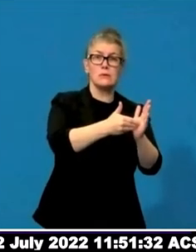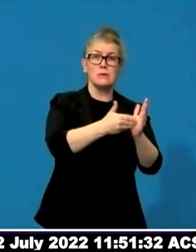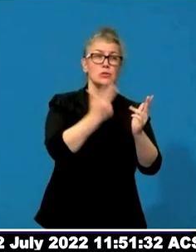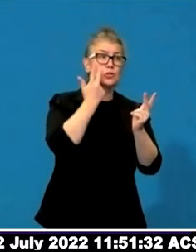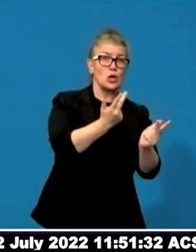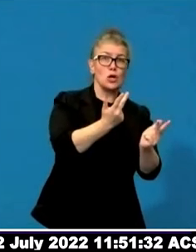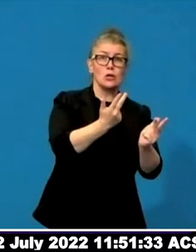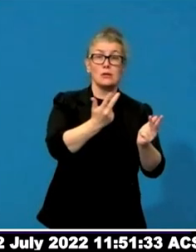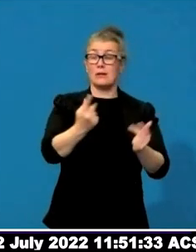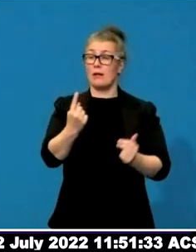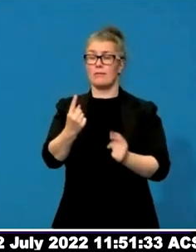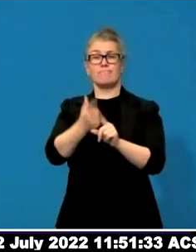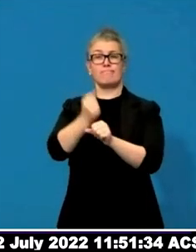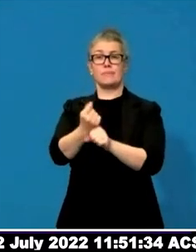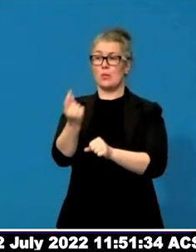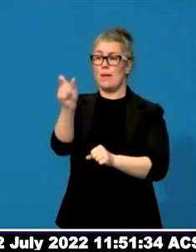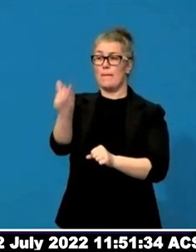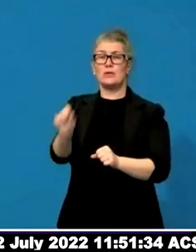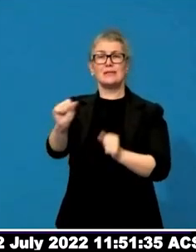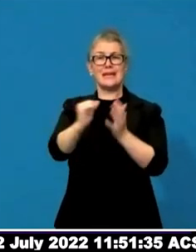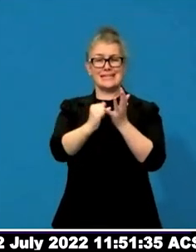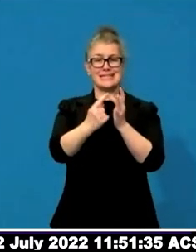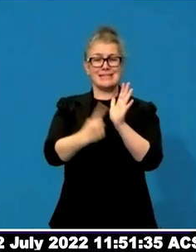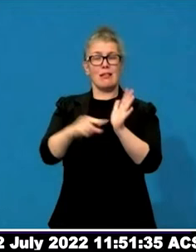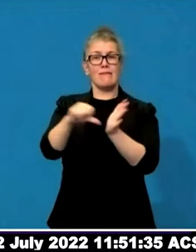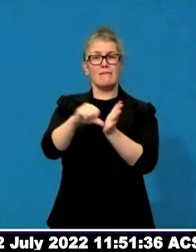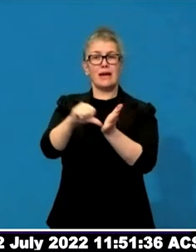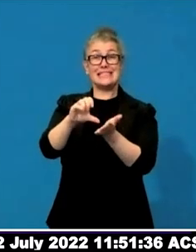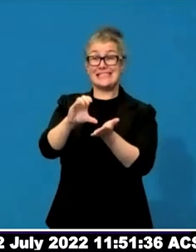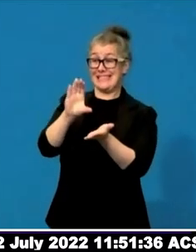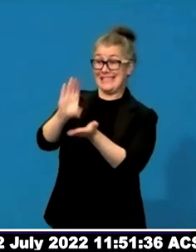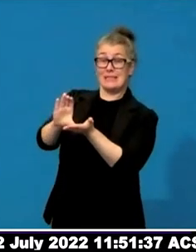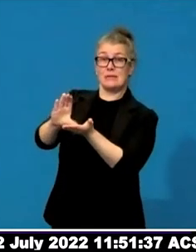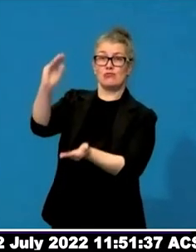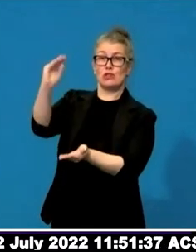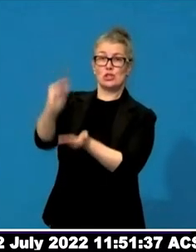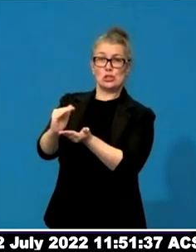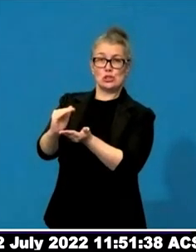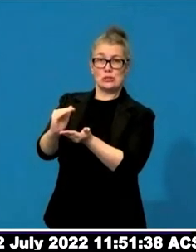When it came to appeal time, there was some discussion about, "Well, they've got some informal supports."